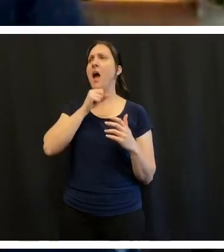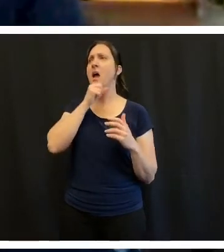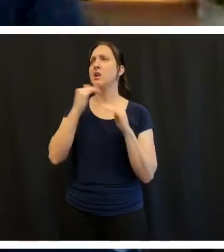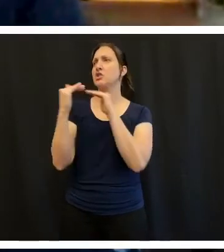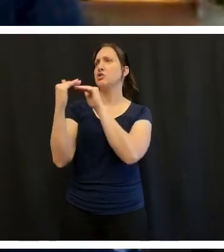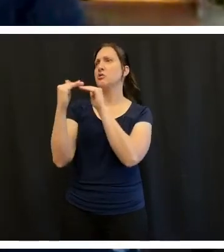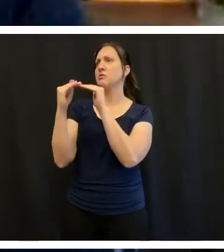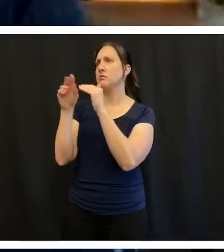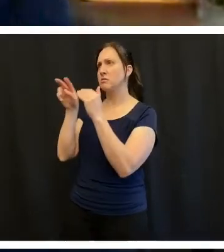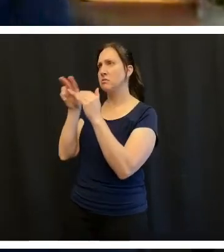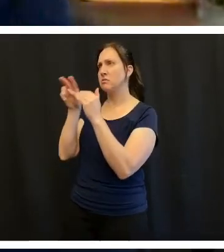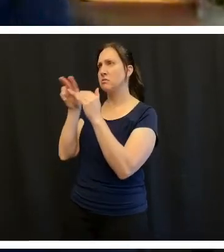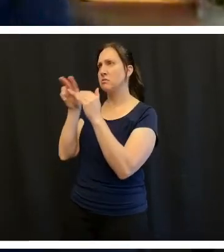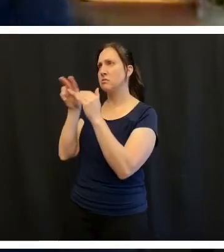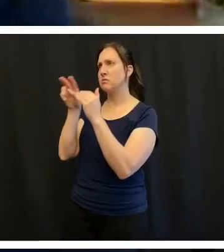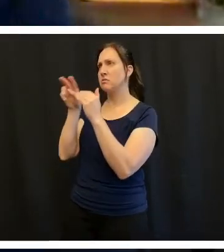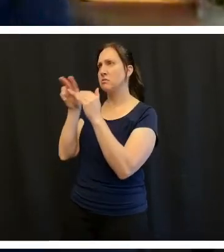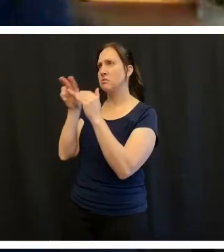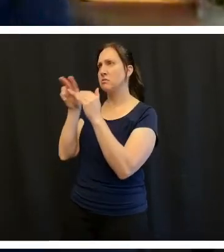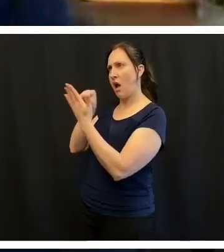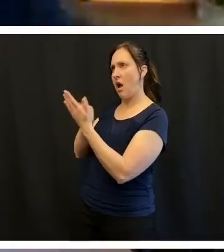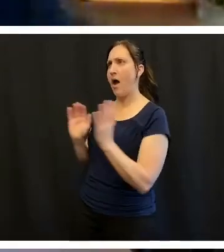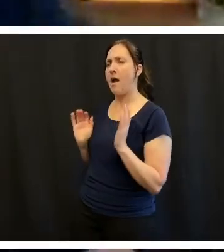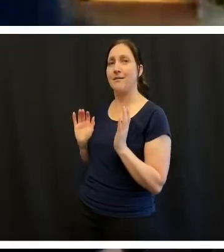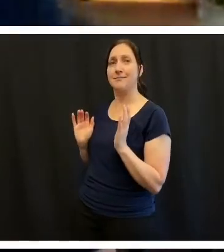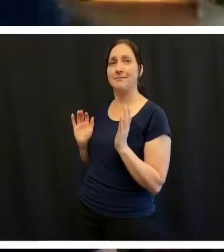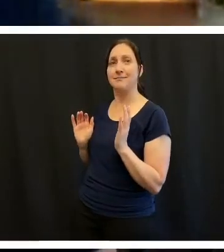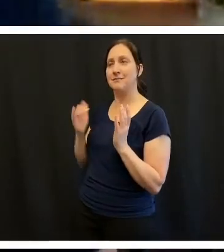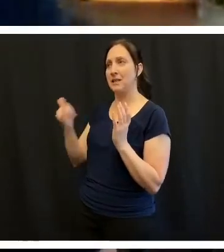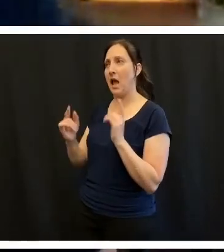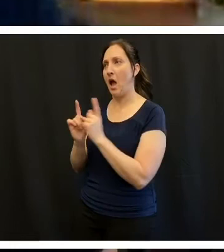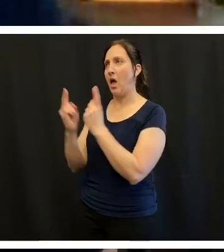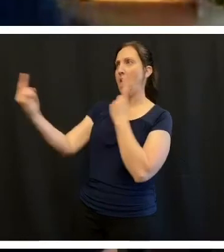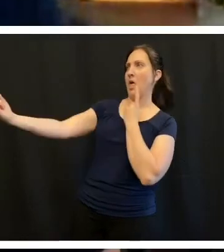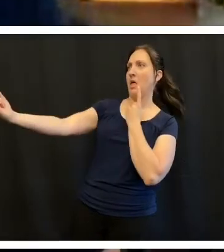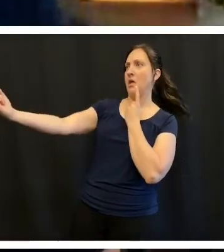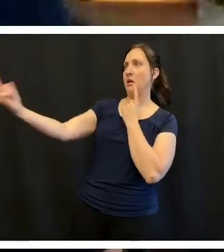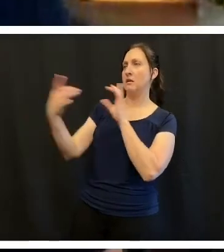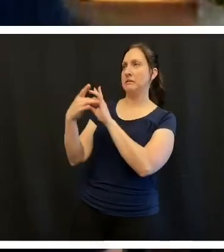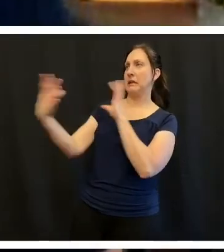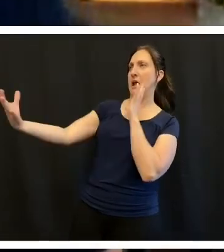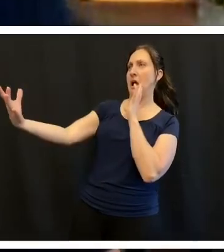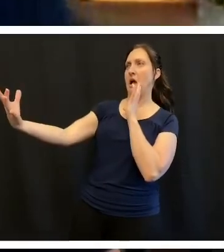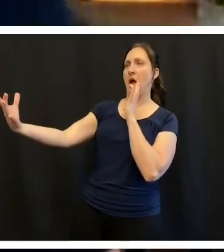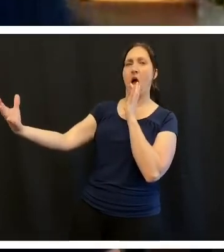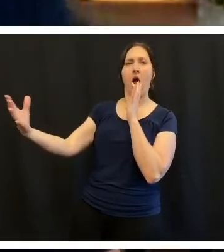and that's the people who (muffled speaking) That's a really traumatic event.